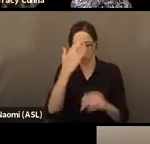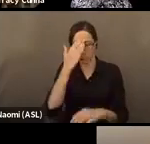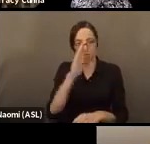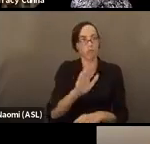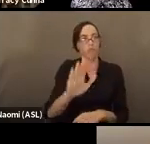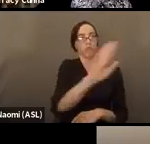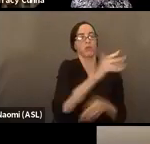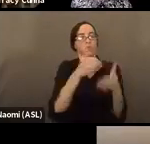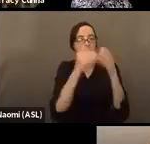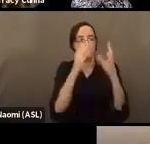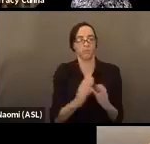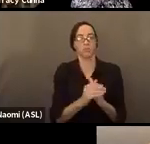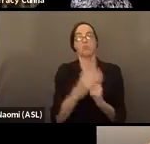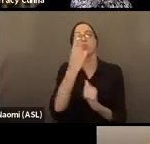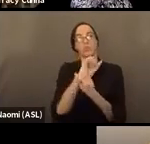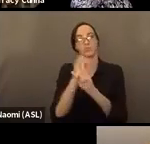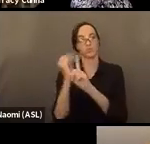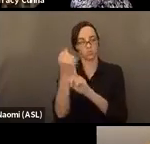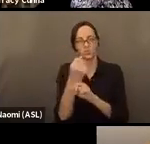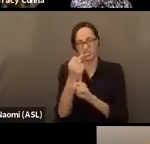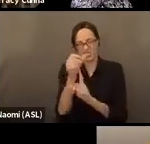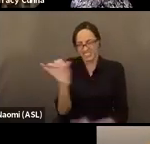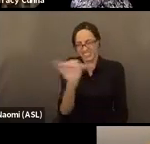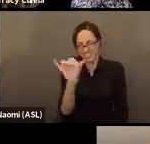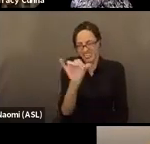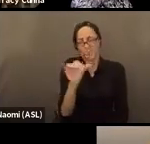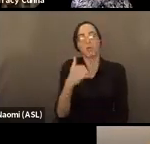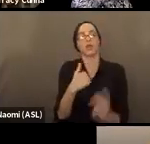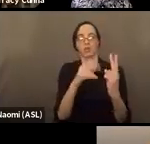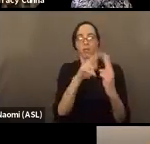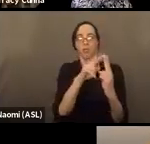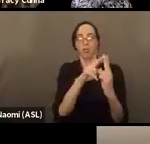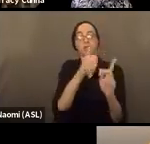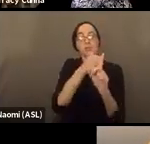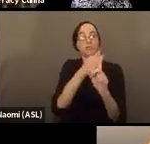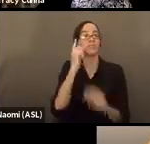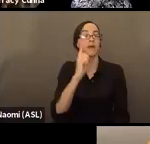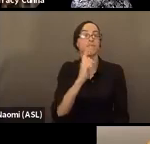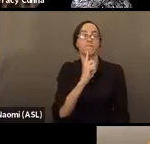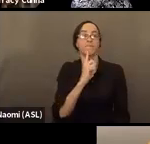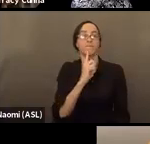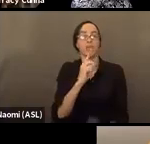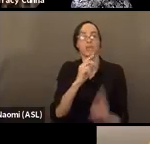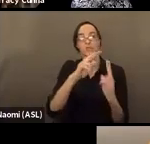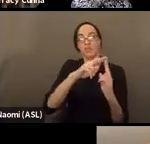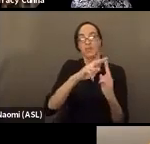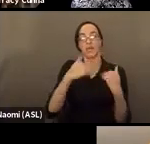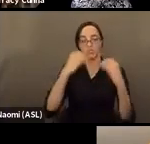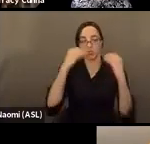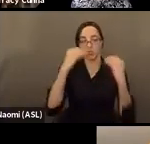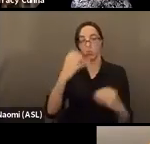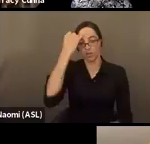who uh were deaf and they had no idea everyone started evacuating and they had no idea what